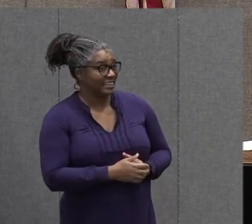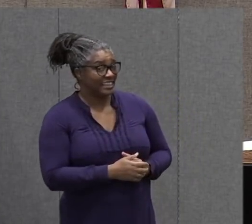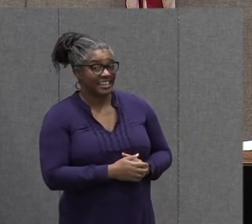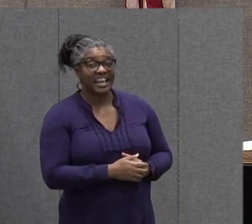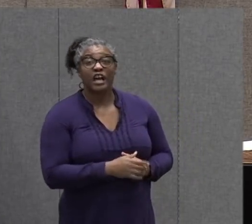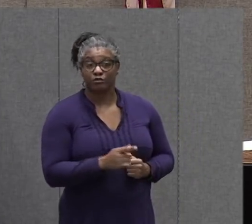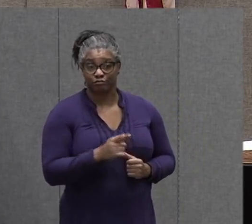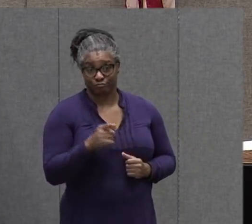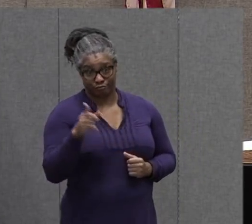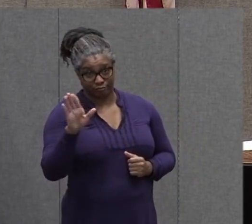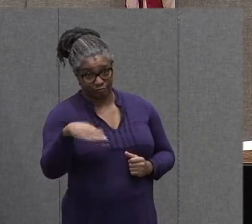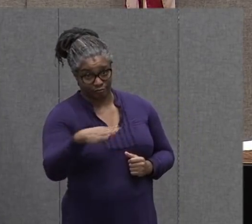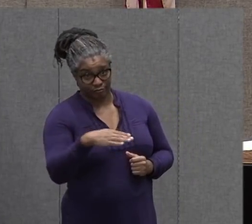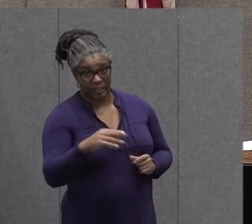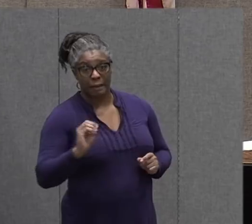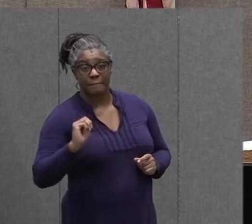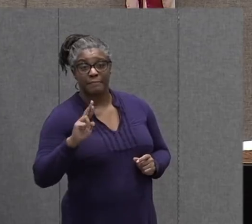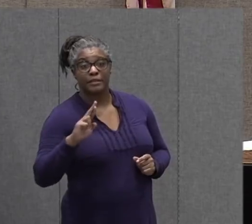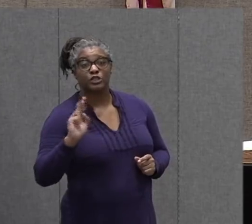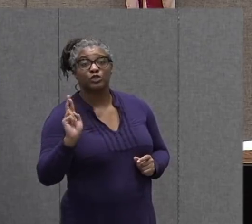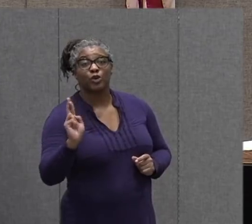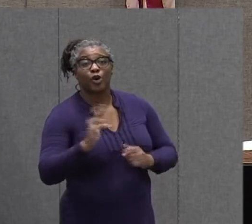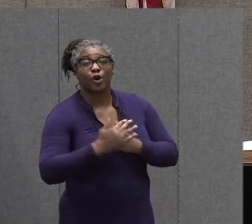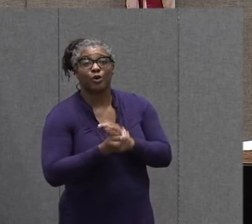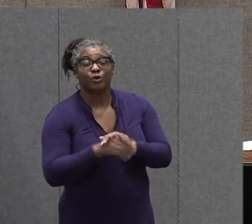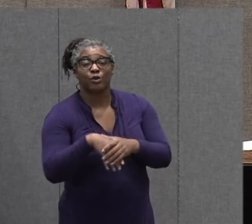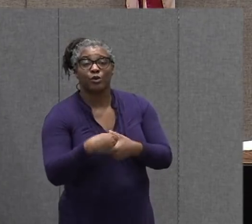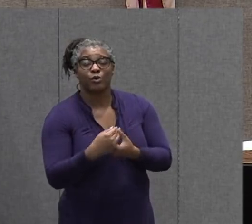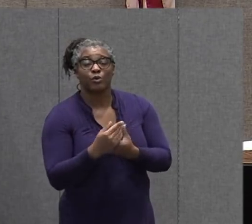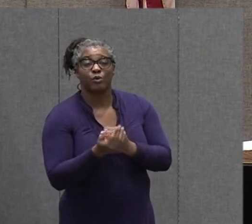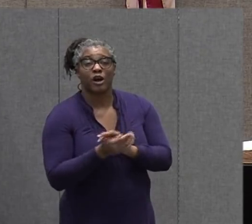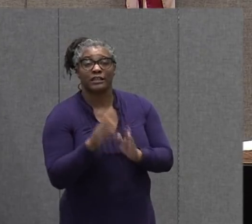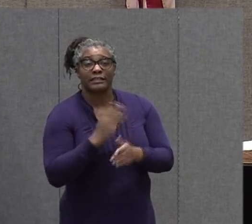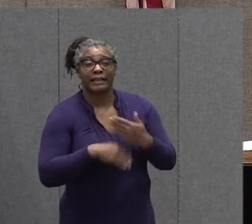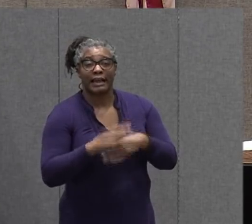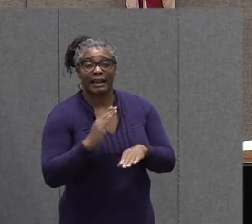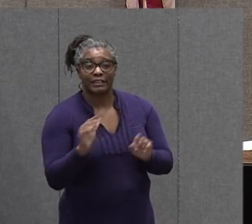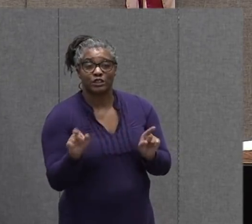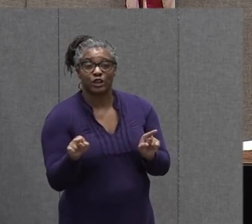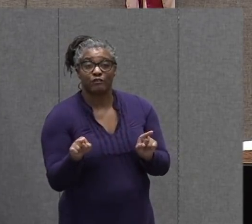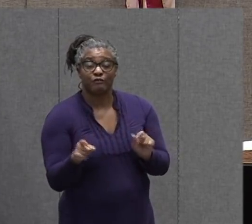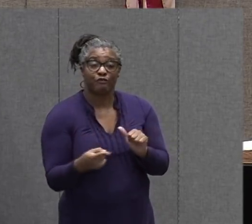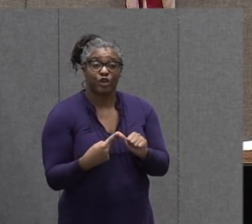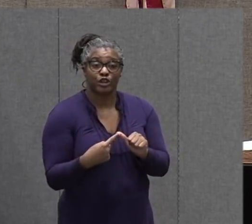So that's why it's okay that he touches it. [Mr. R ] I've been licked him clean. [Miss Garcia] He licked him clean.